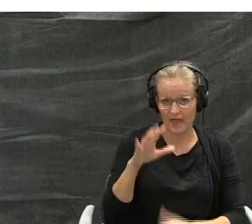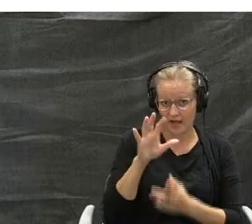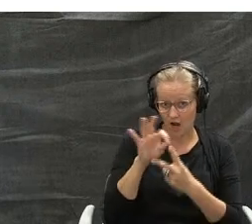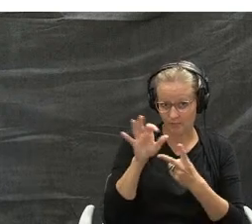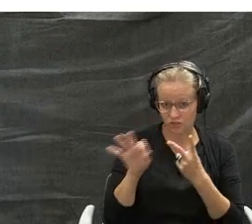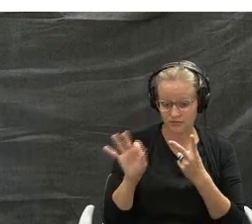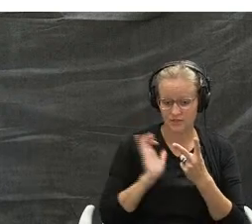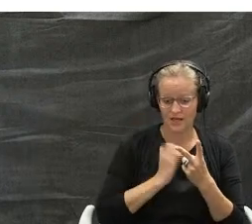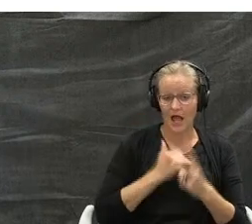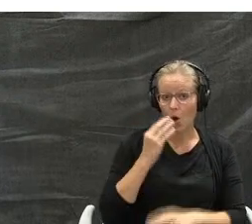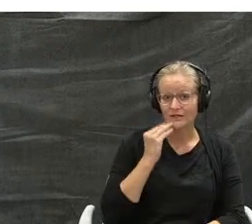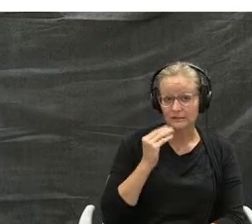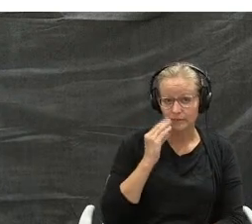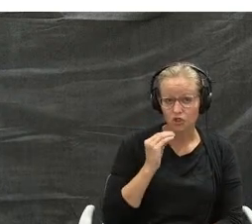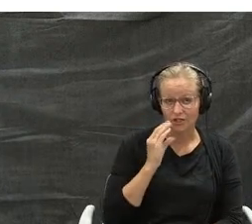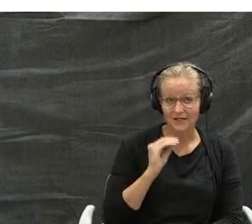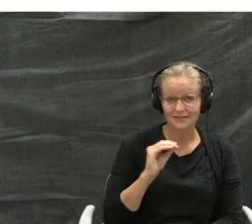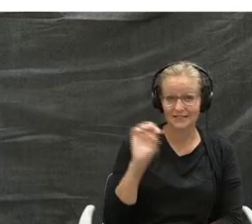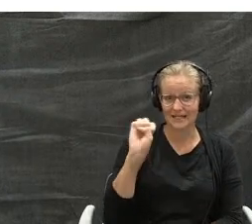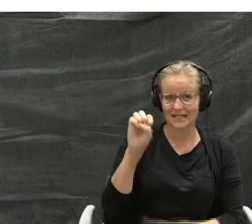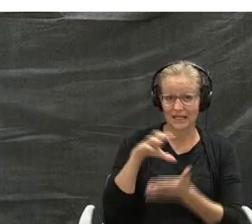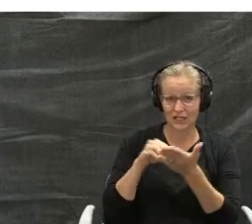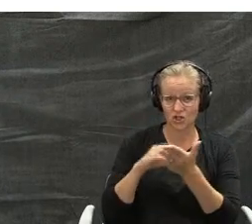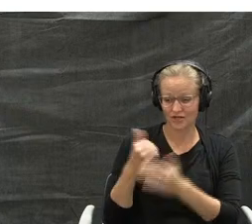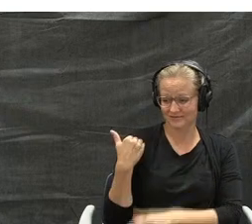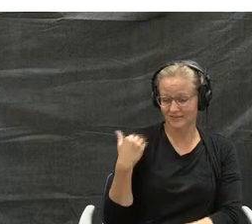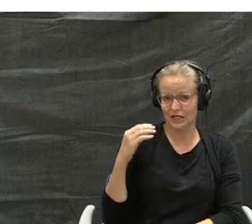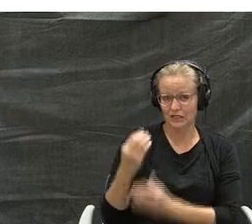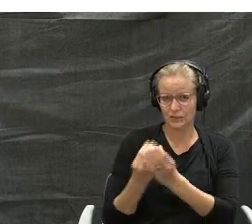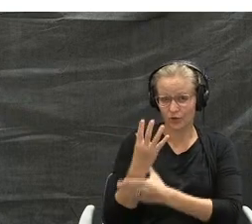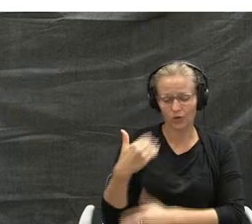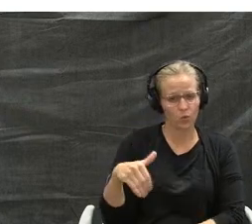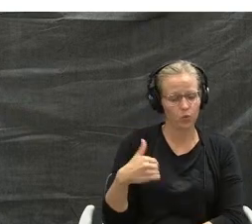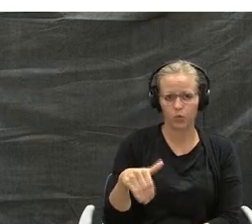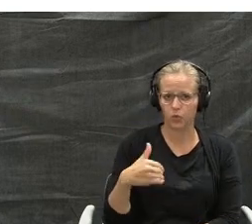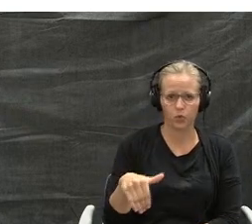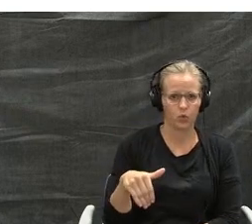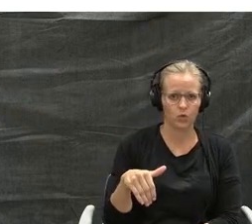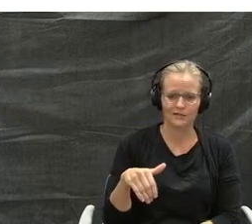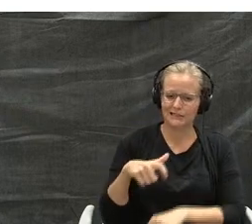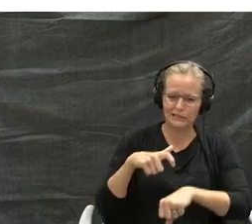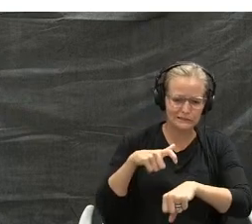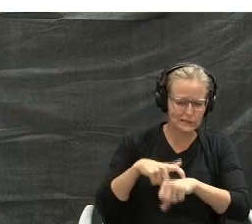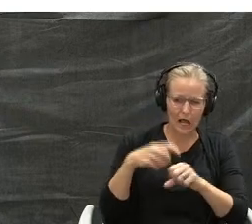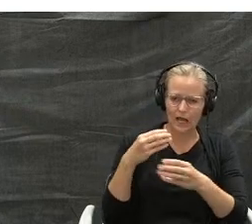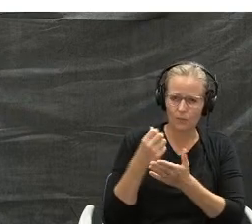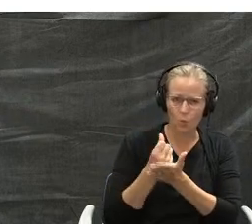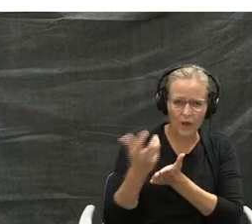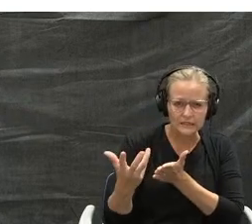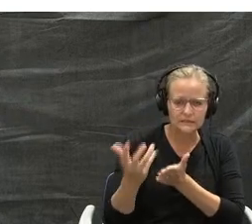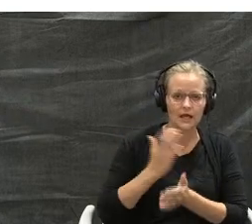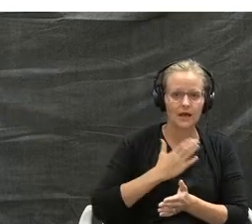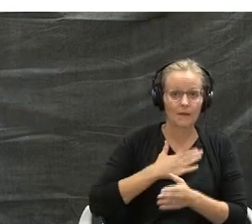spring was a band aid and simply a time filler. My children were often spending more time and effort trying to get their